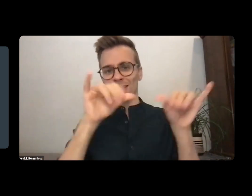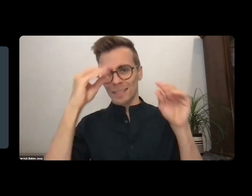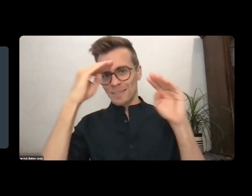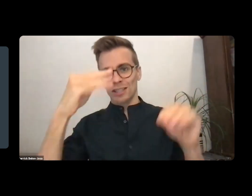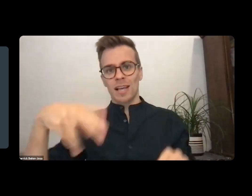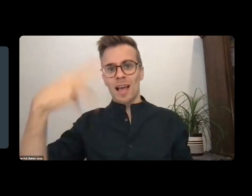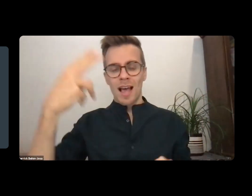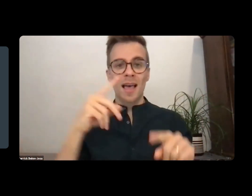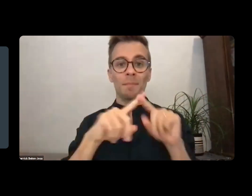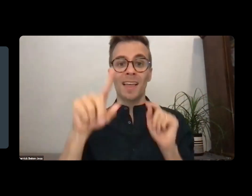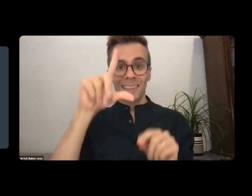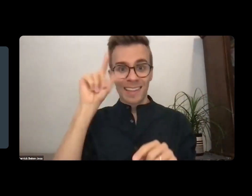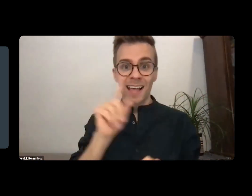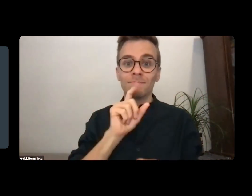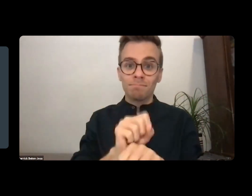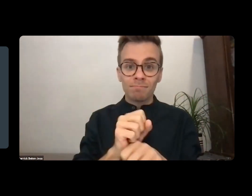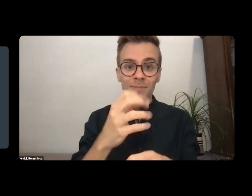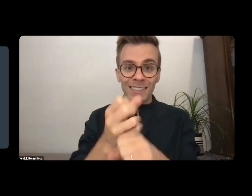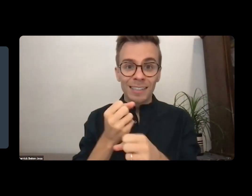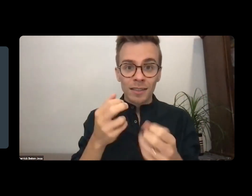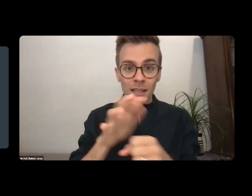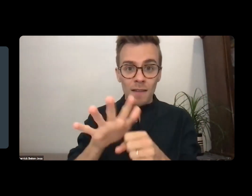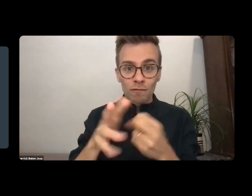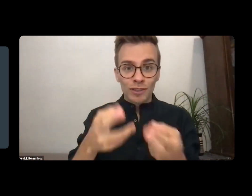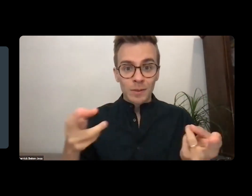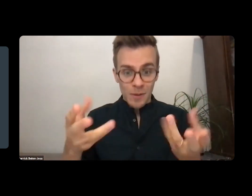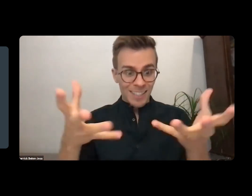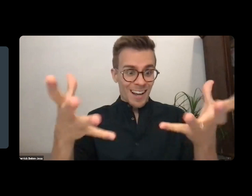in really meeting the expectations that are very high.